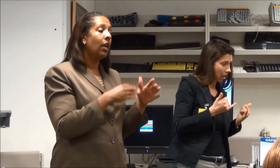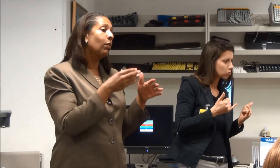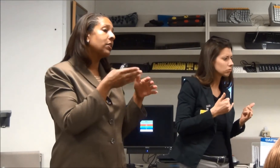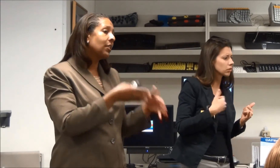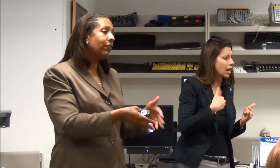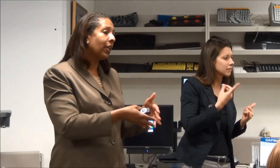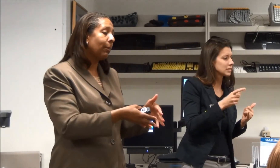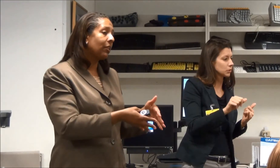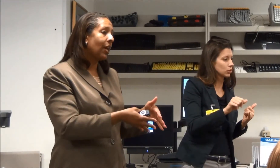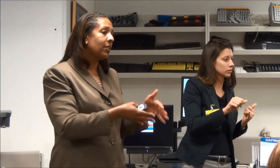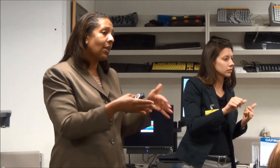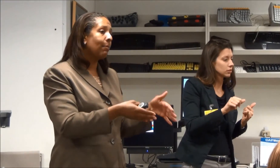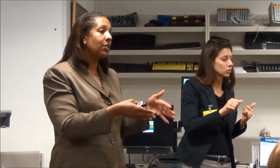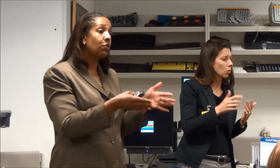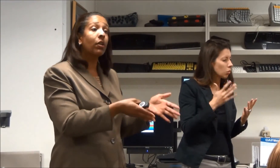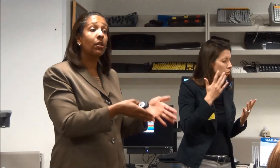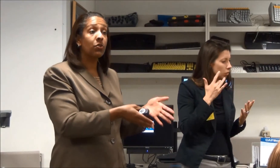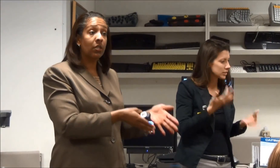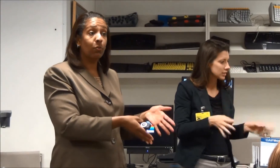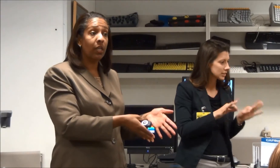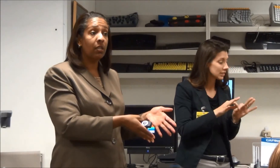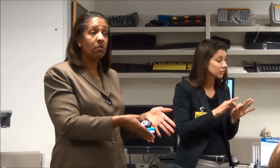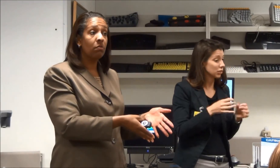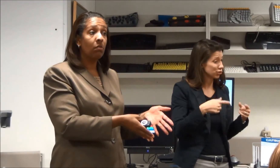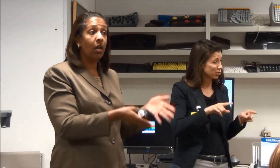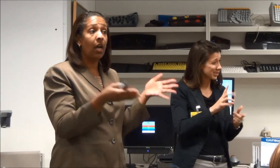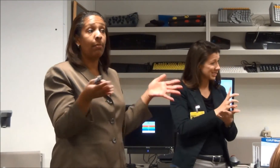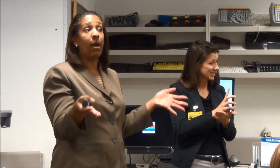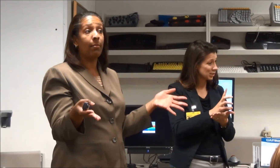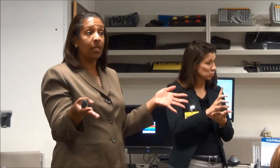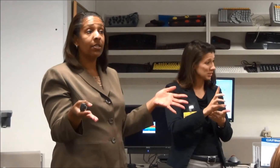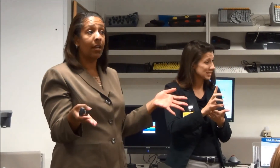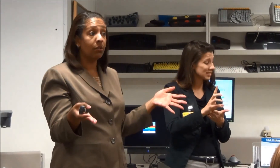And what's significant about that is that means during those six weeks I might be entitled